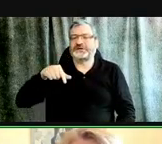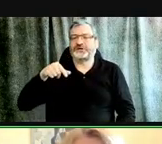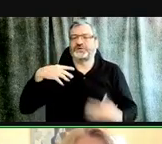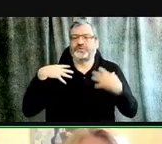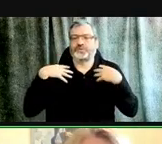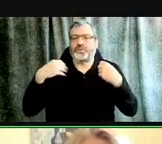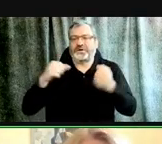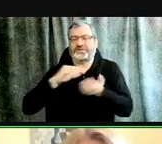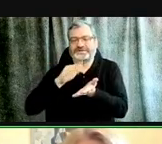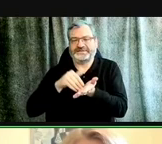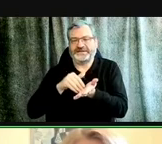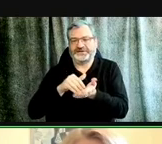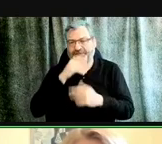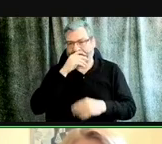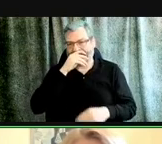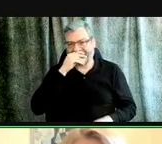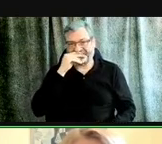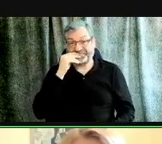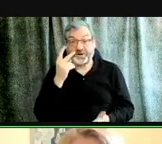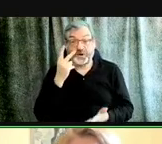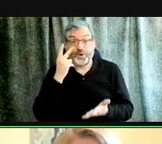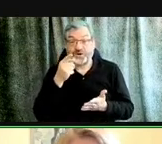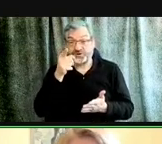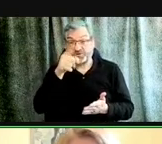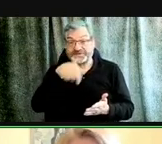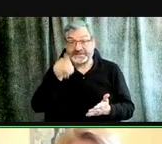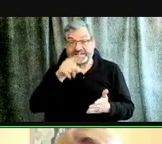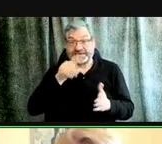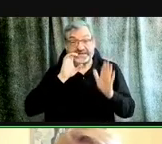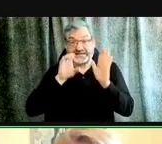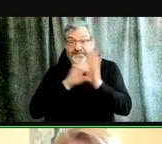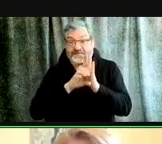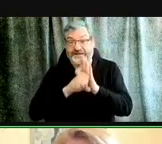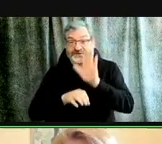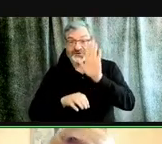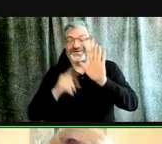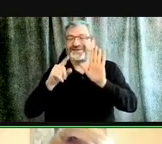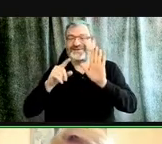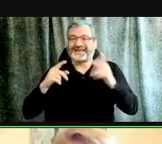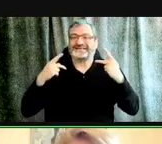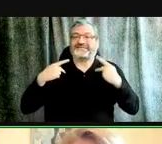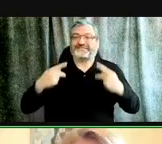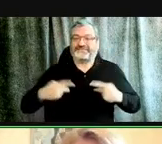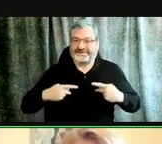And what you see on this slide is the physical prescription pad that we created.